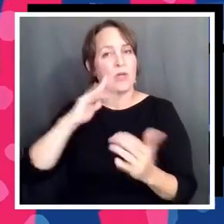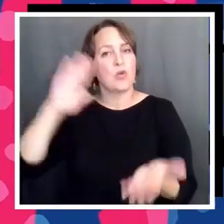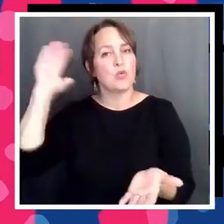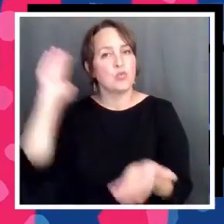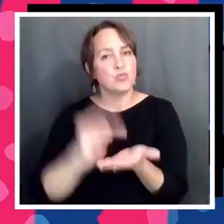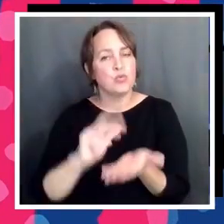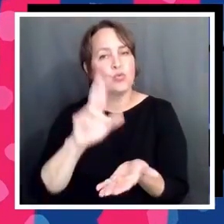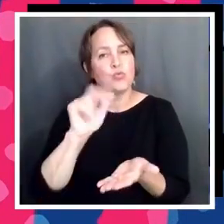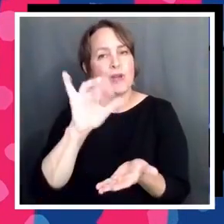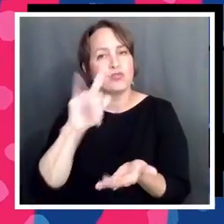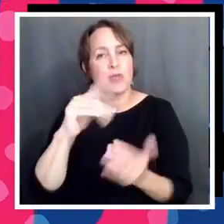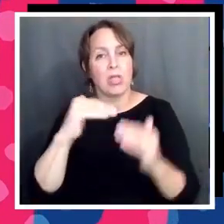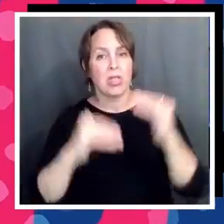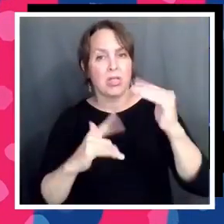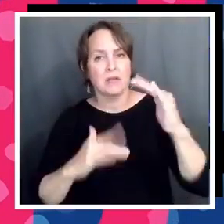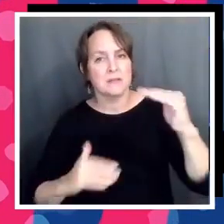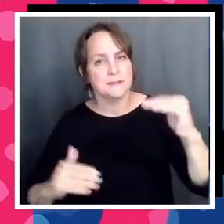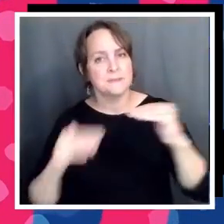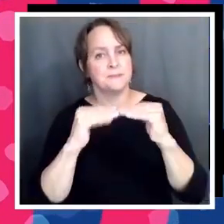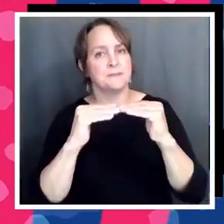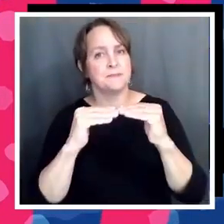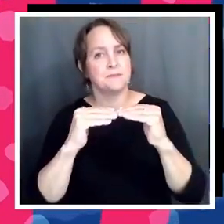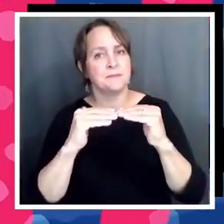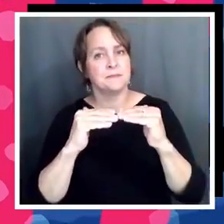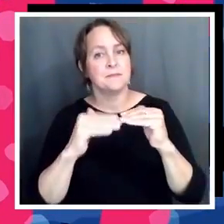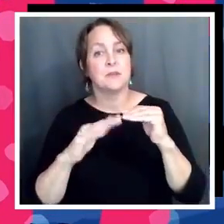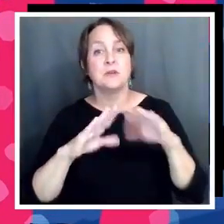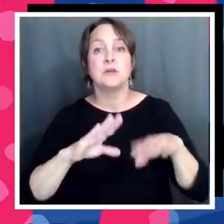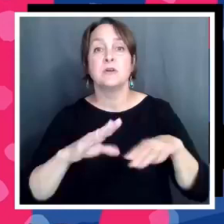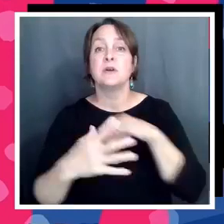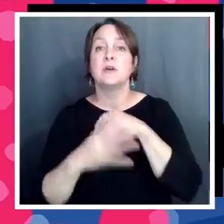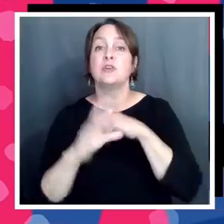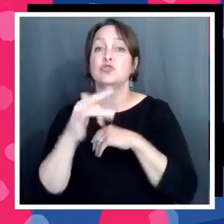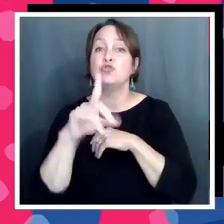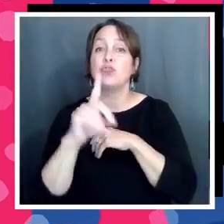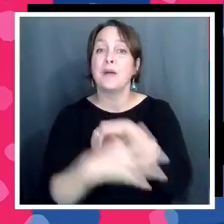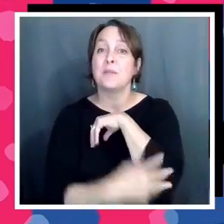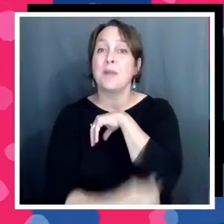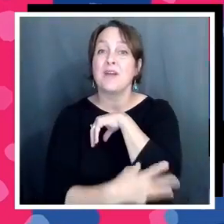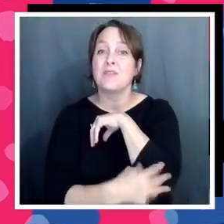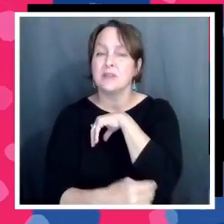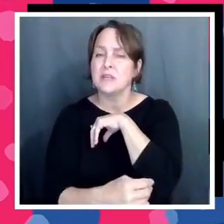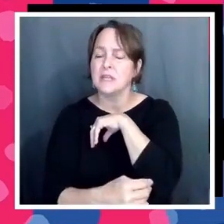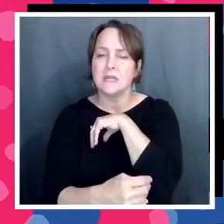WHEN FAMILIES GIVE THIS HELP, A LOT OF RESEARCHERS ARE SAYING